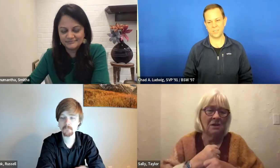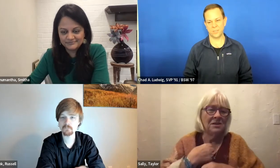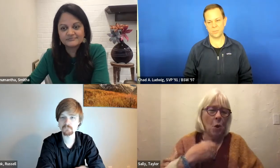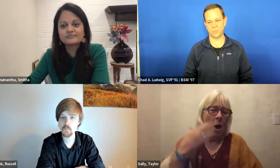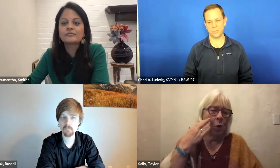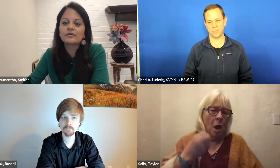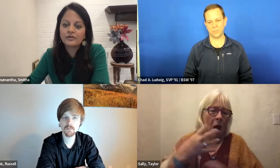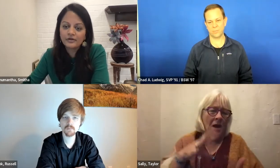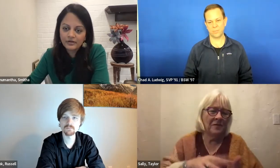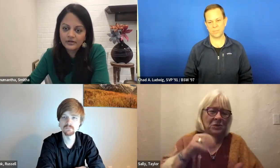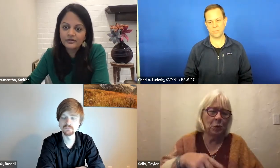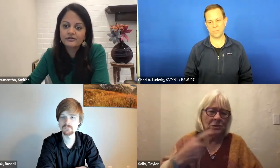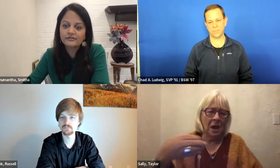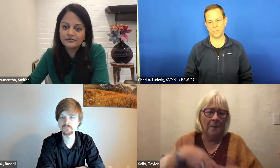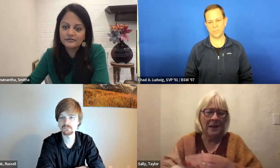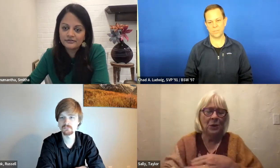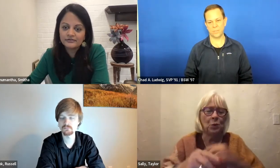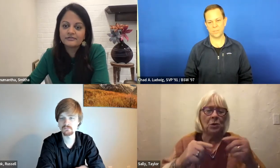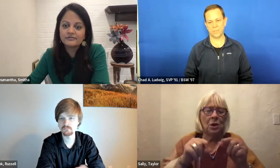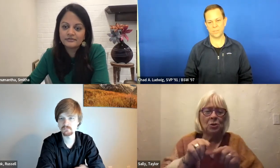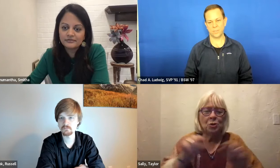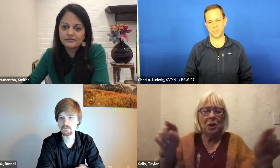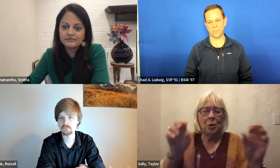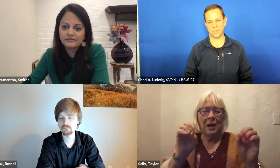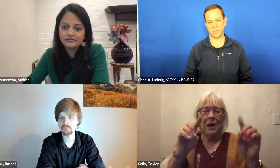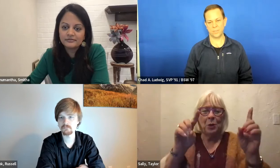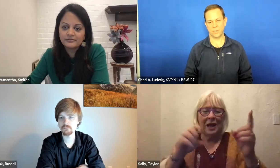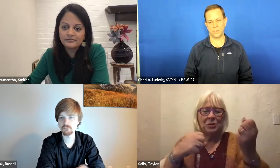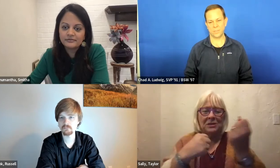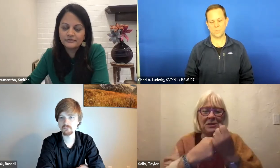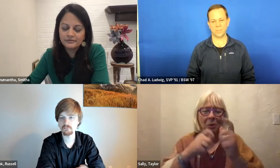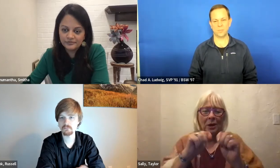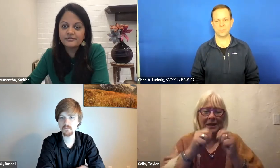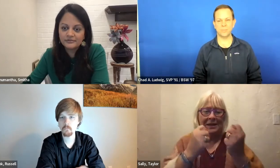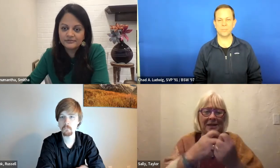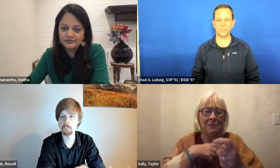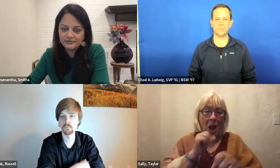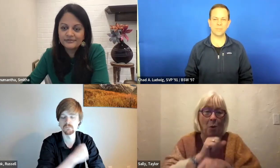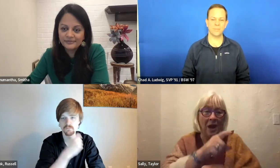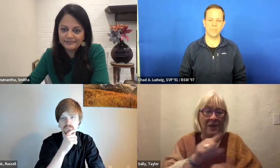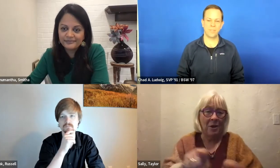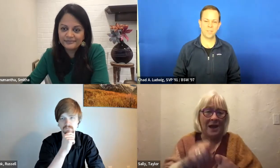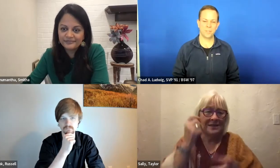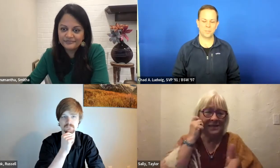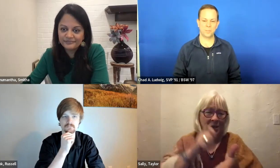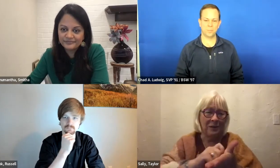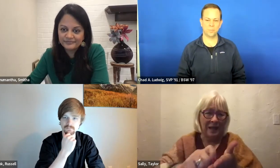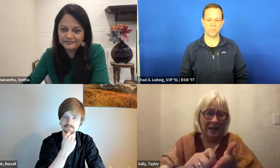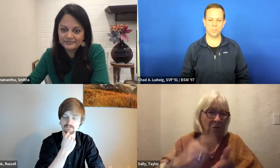That's about a 22-year career there. I knew a lot of students who came in, and I was part of the Outreach Support team,